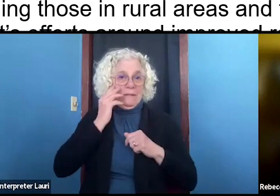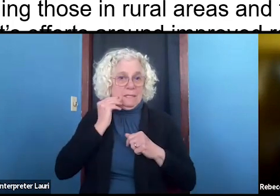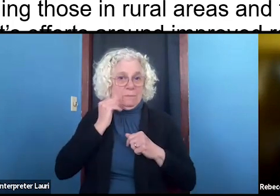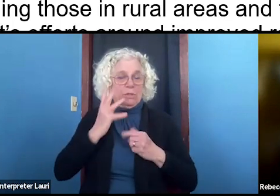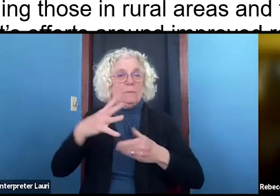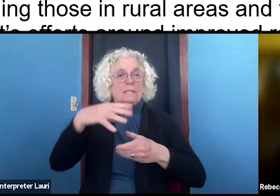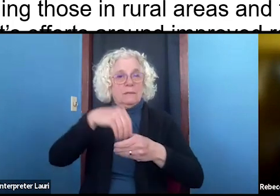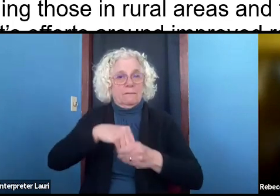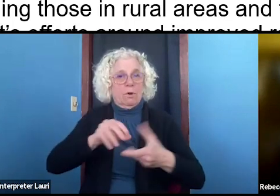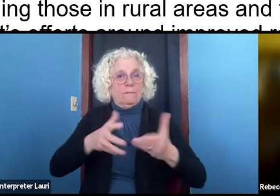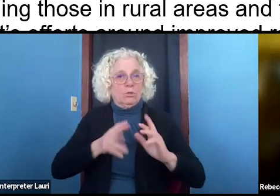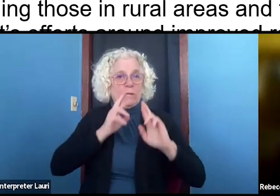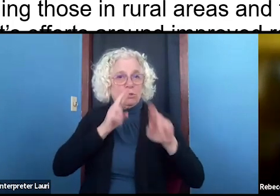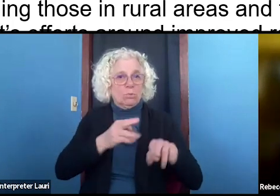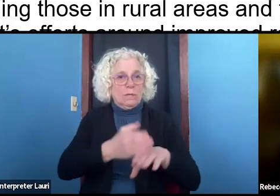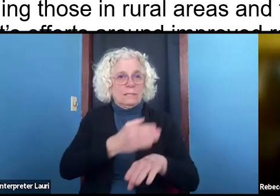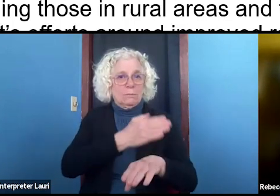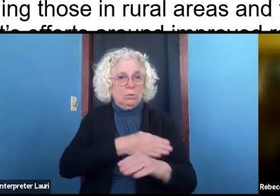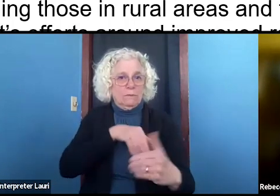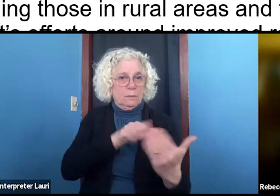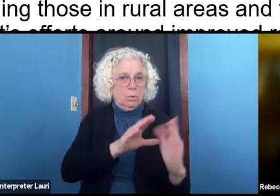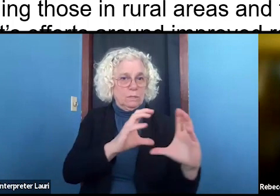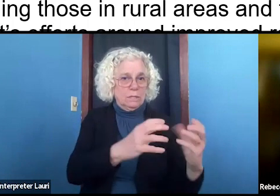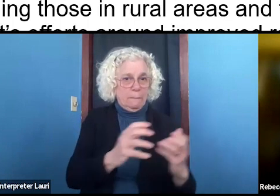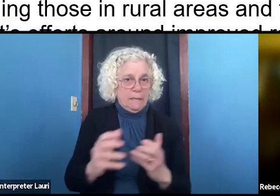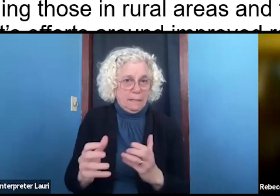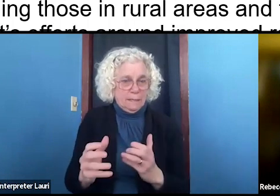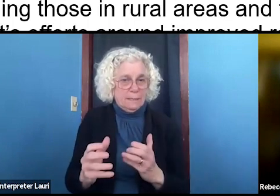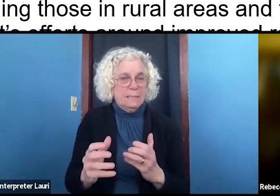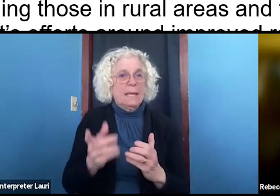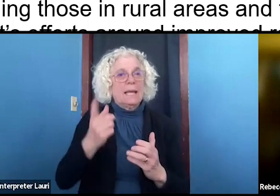response improvement strategy committees to ensure multifaceted systems